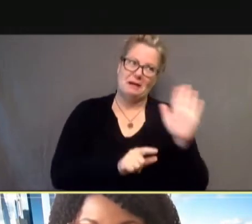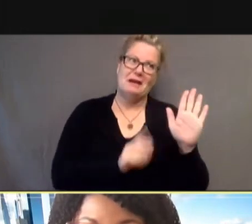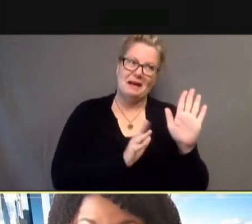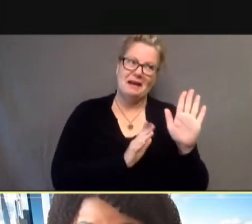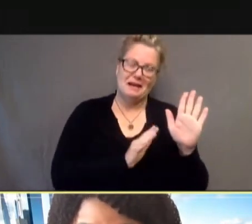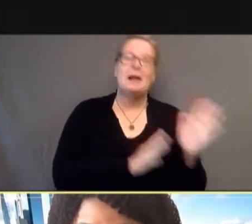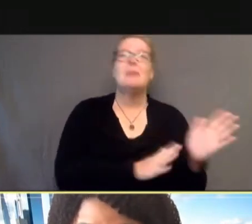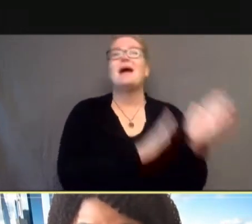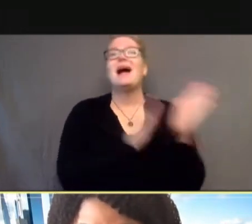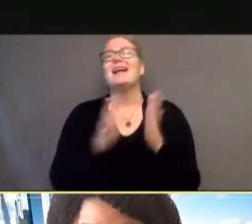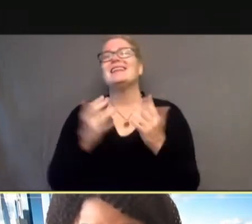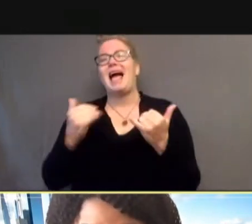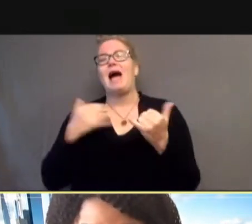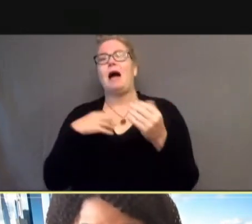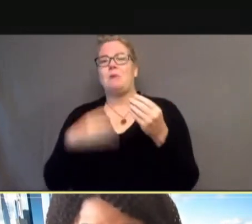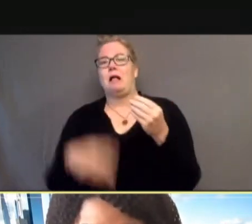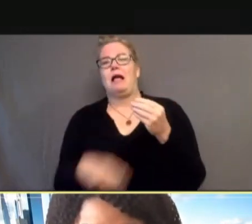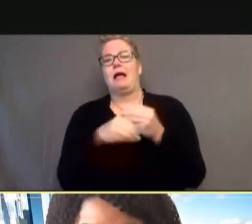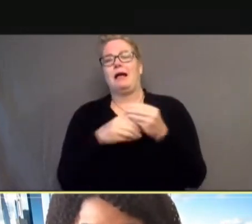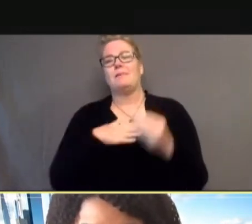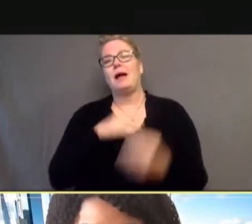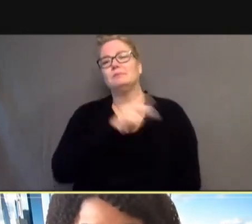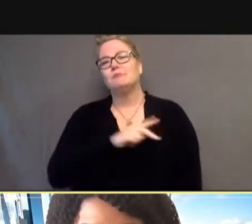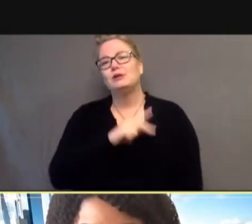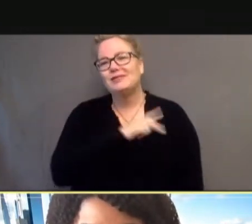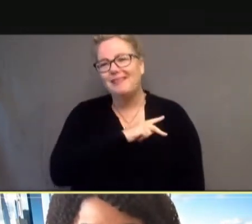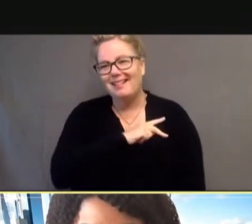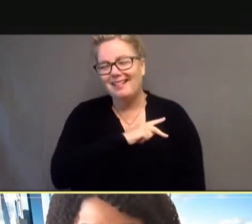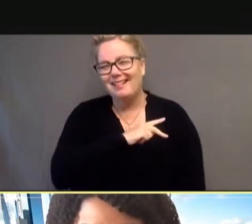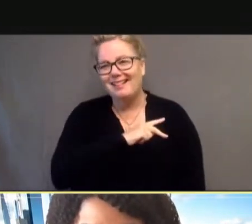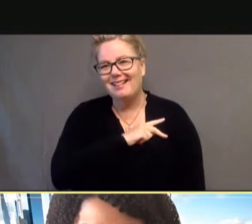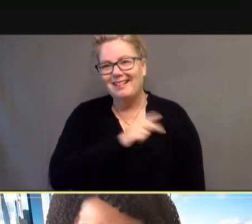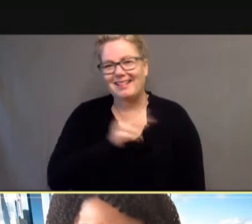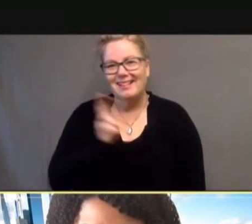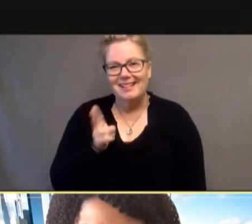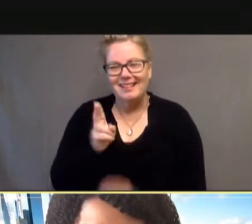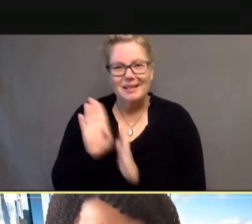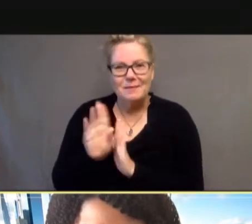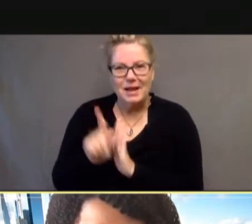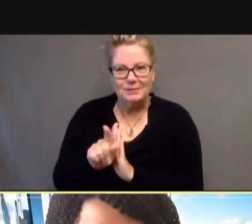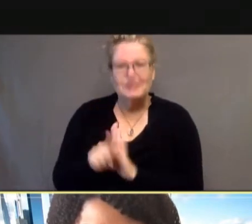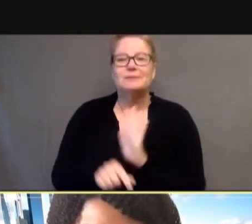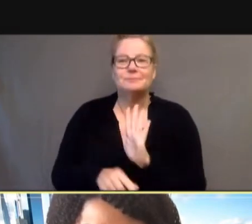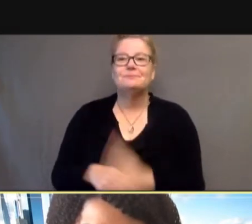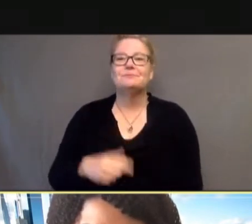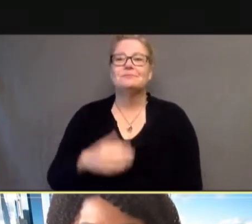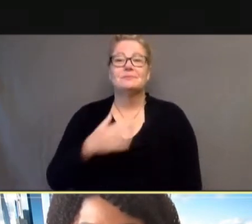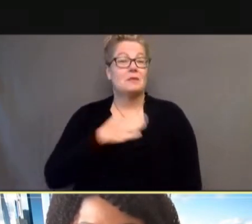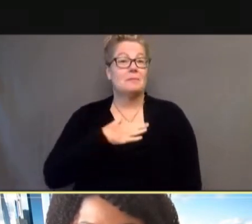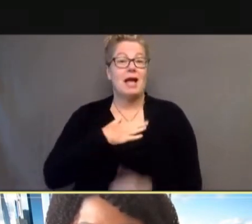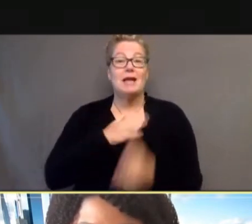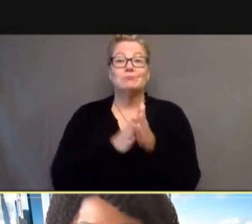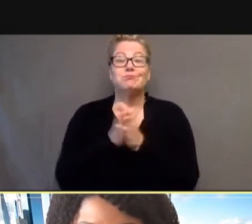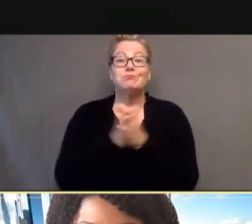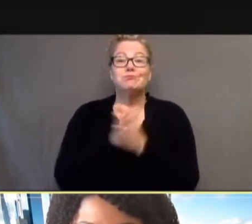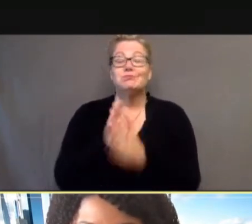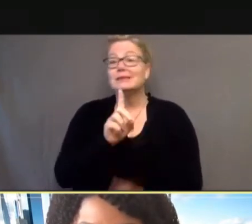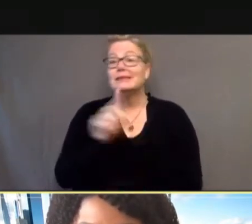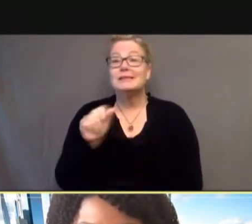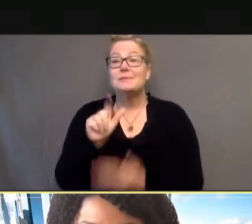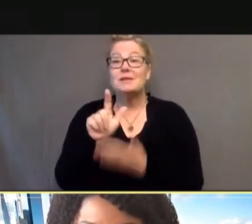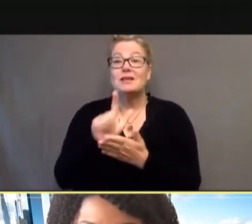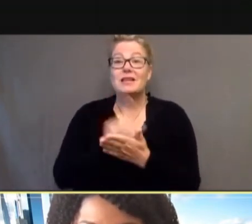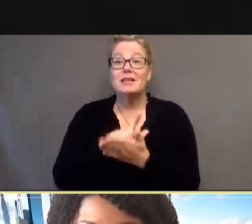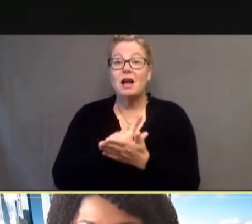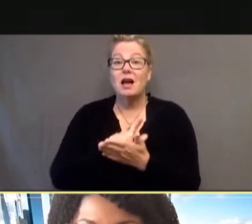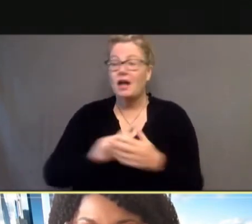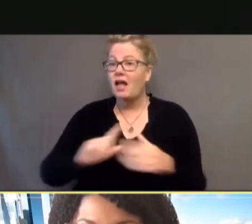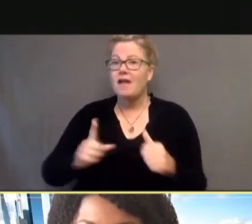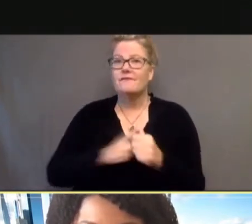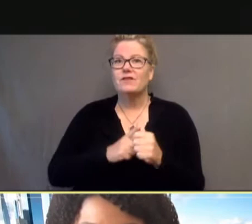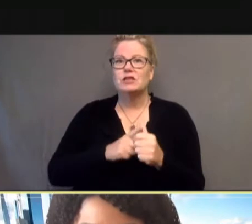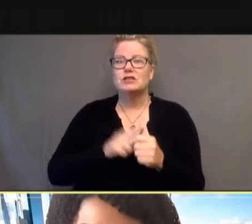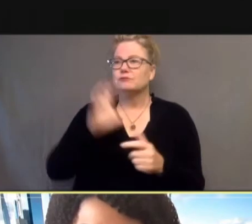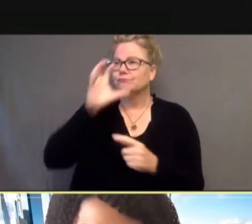personal background. So my interest in disability law was first sparked when I was a very small